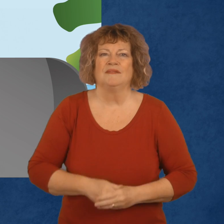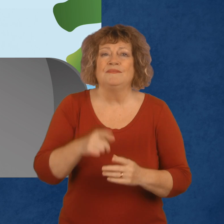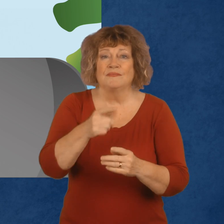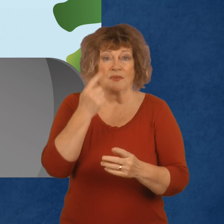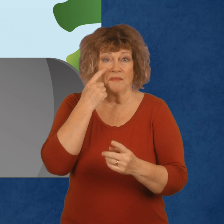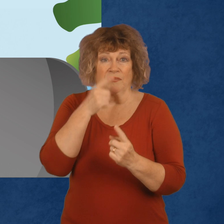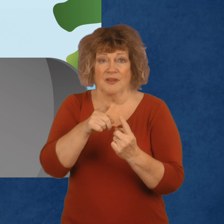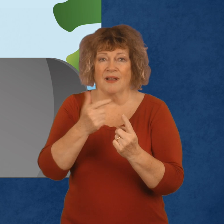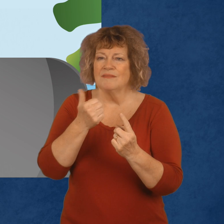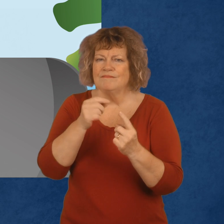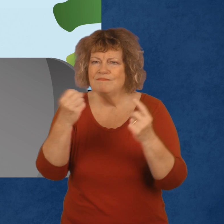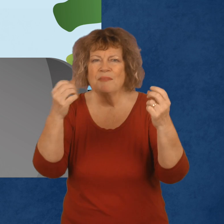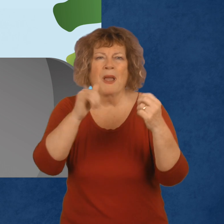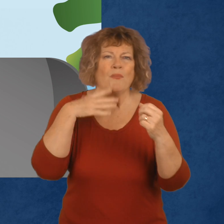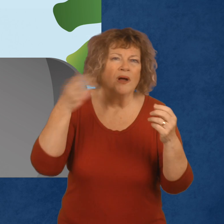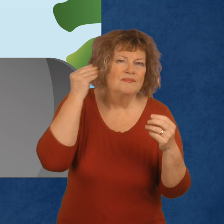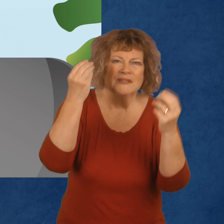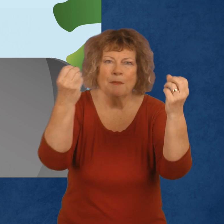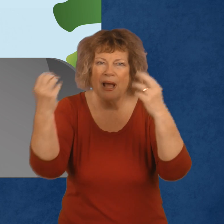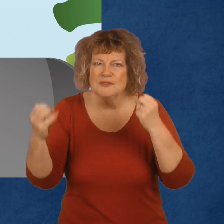After connecting with the video hearing system